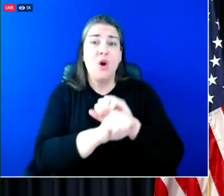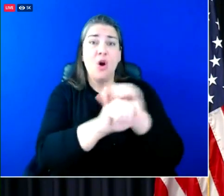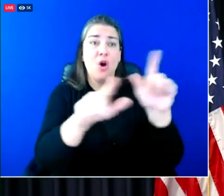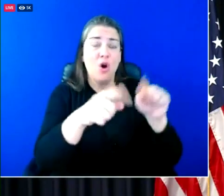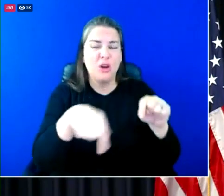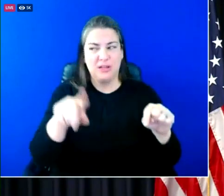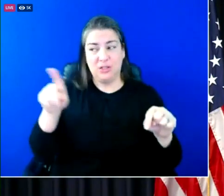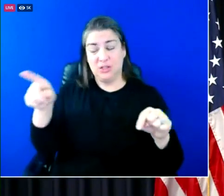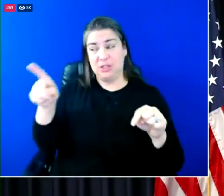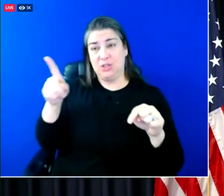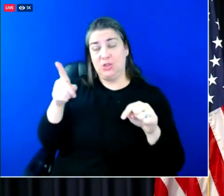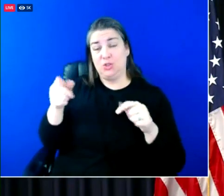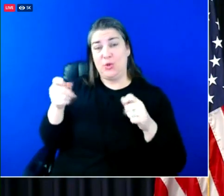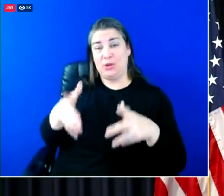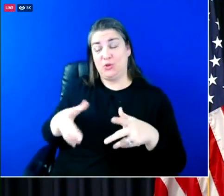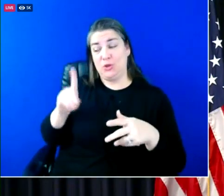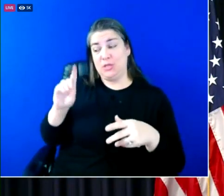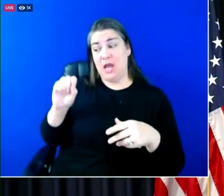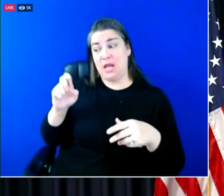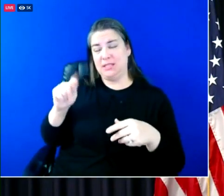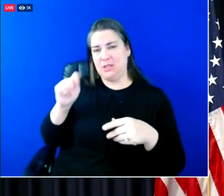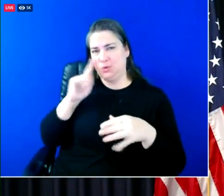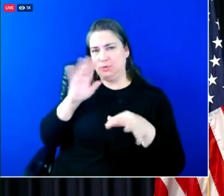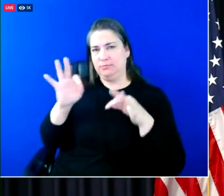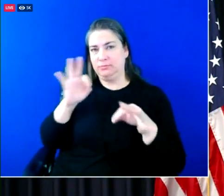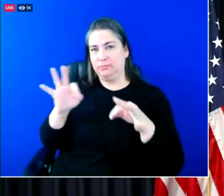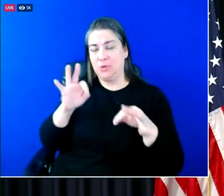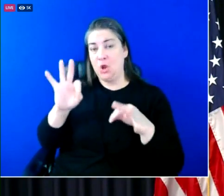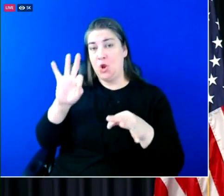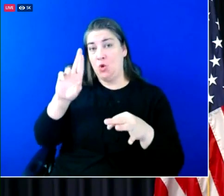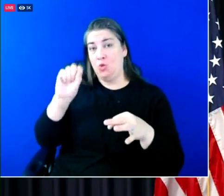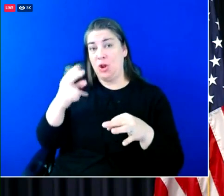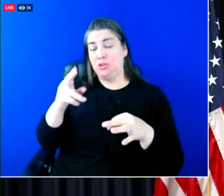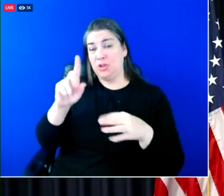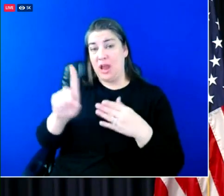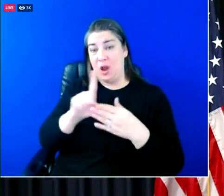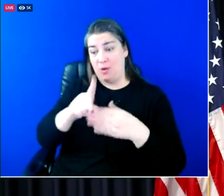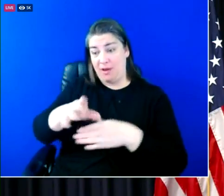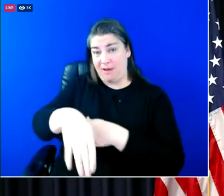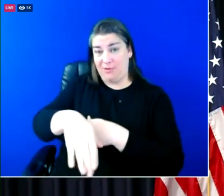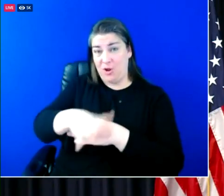hour this afternoon and tomorrow morning Look especially bad. We would